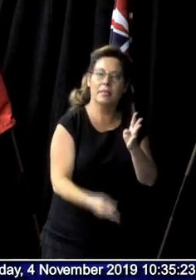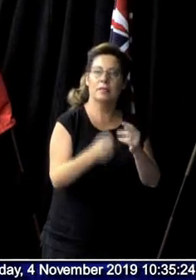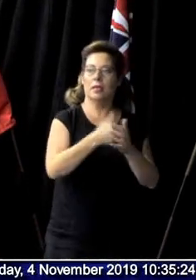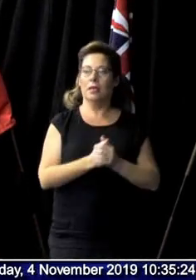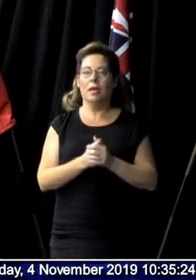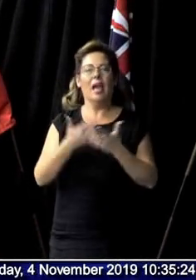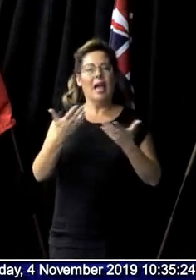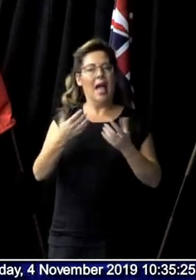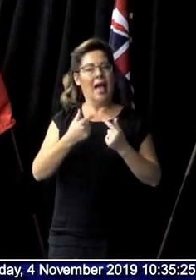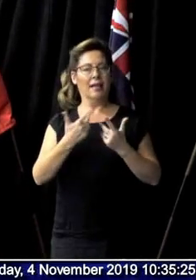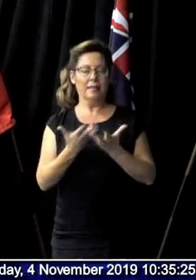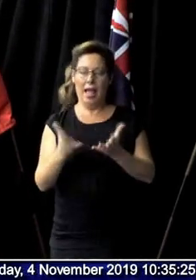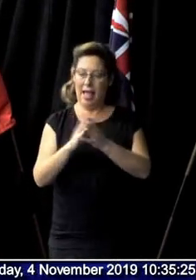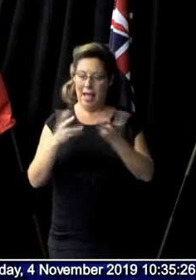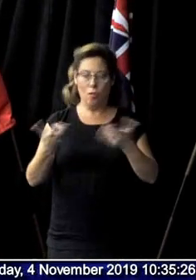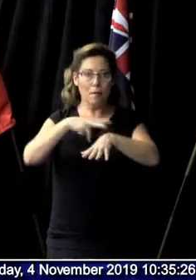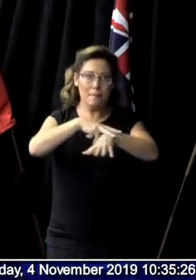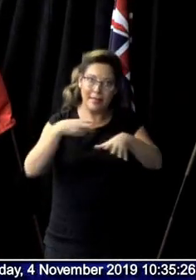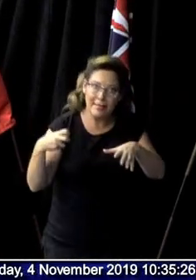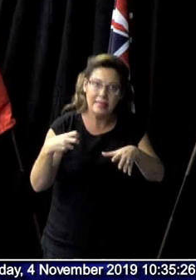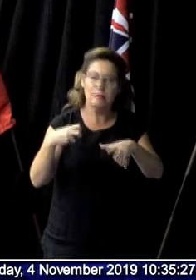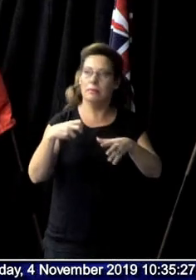assisted decisionmaking, the accessibility of buildings,